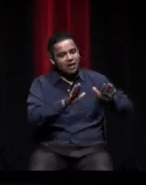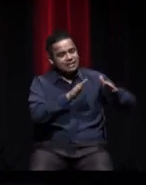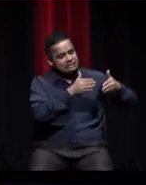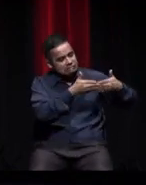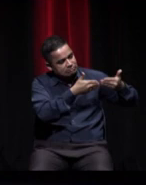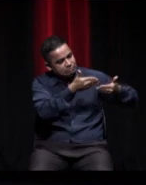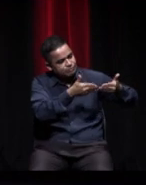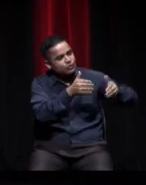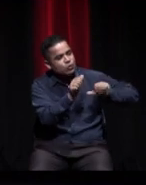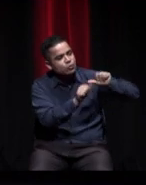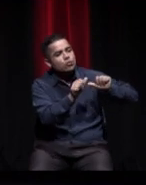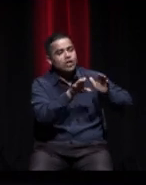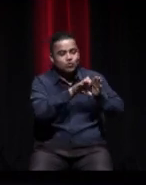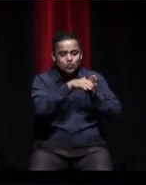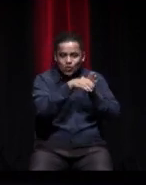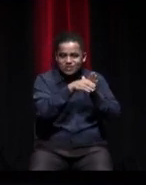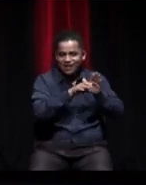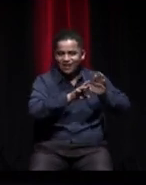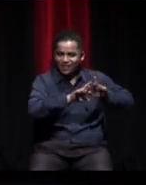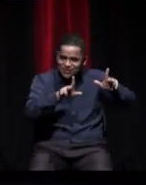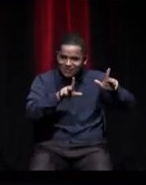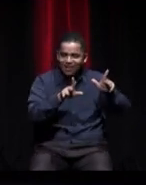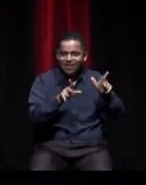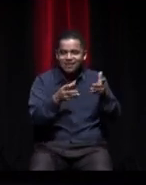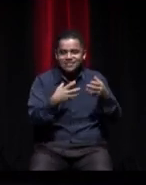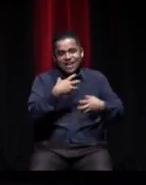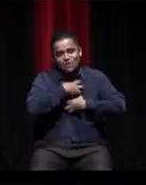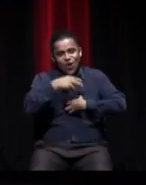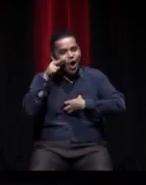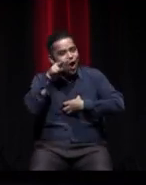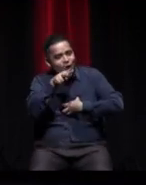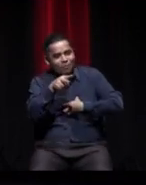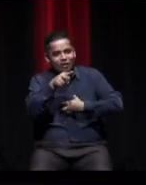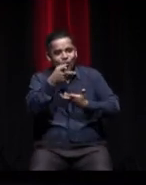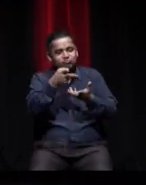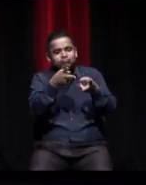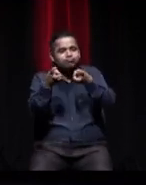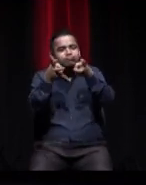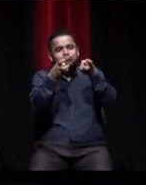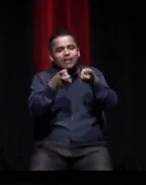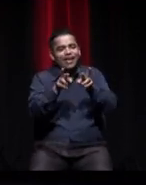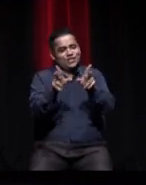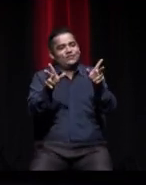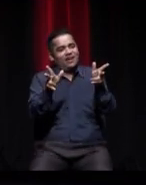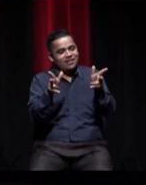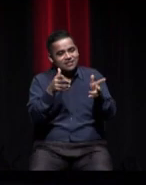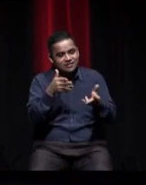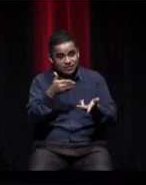No; concepts change, the way of looking changes, the interpretation changes. The best of the press